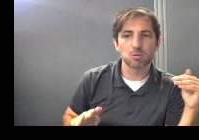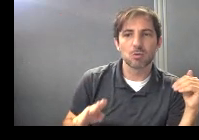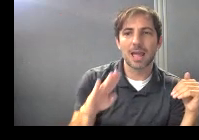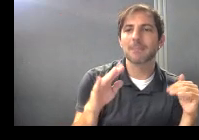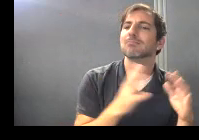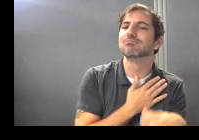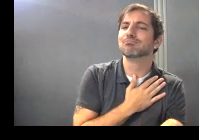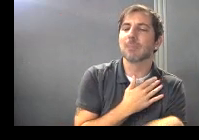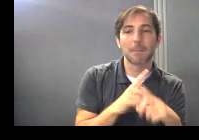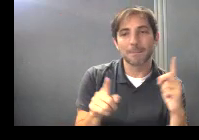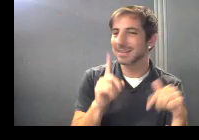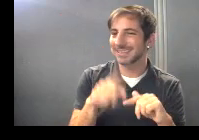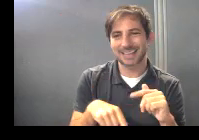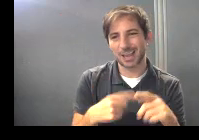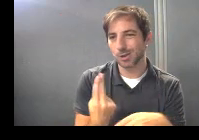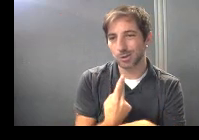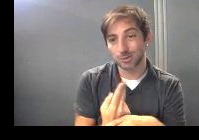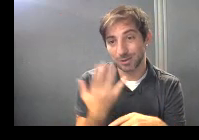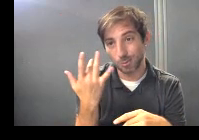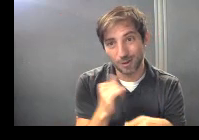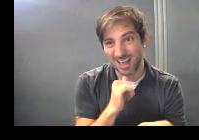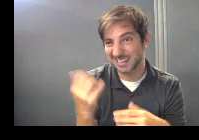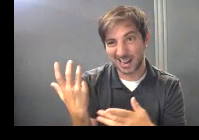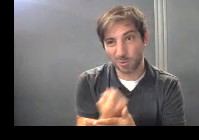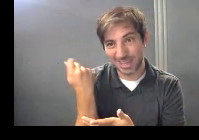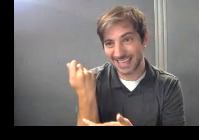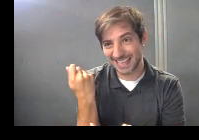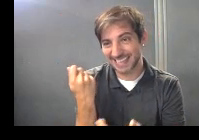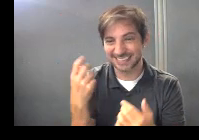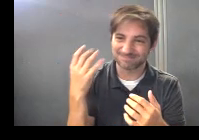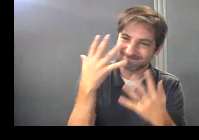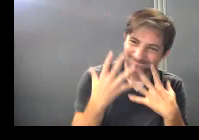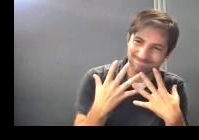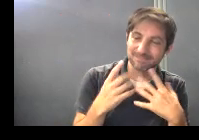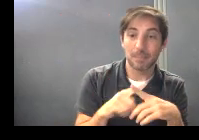THEY DIDN'T GET TO GO UP ON THE RAMP BECAUSE THEY DIDN'T WIN, BUT THEY WERE IN THE AUDIENCE